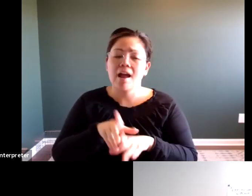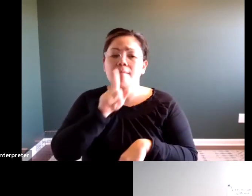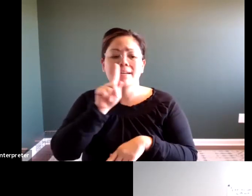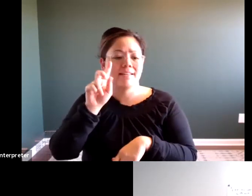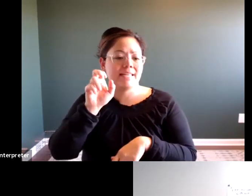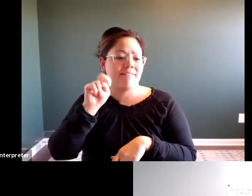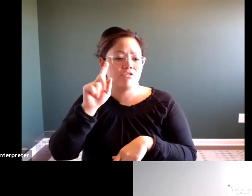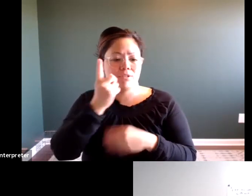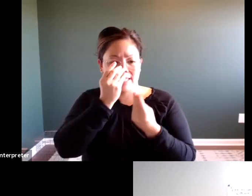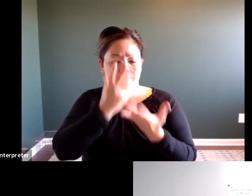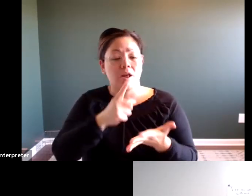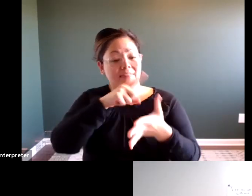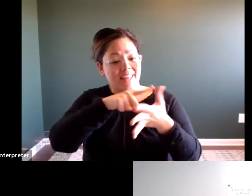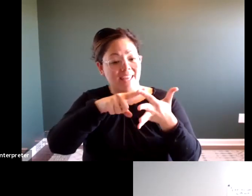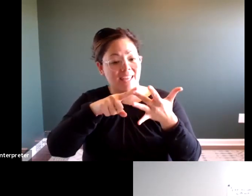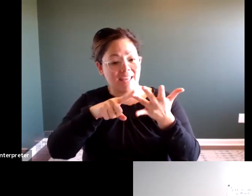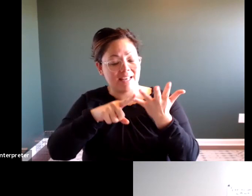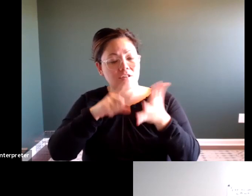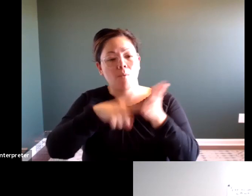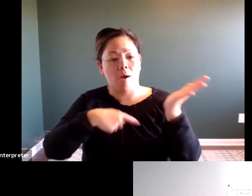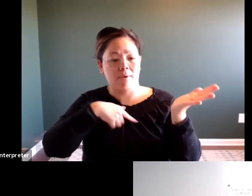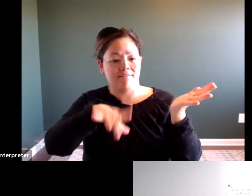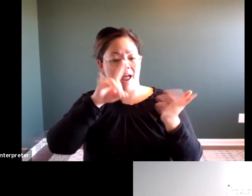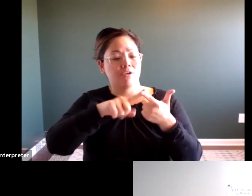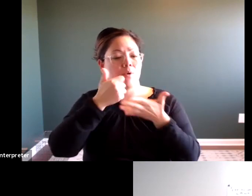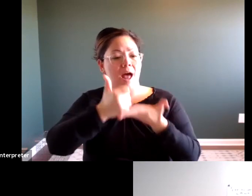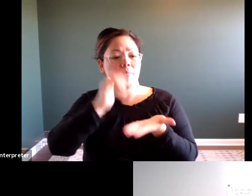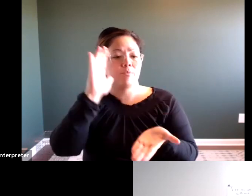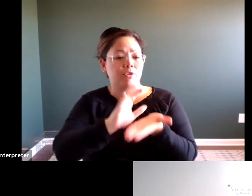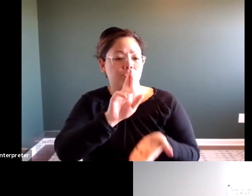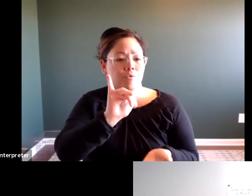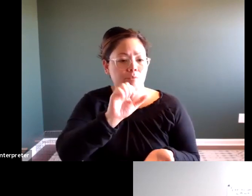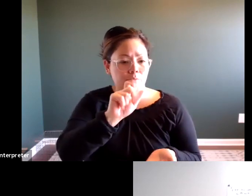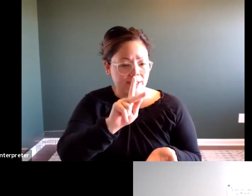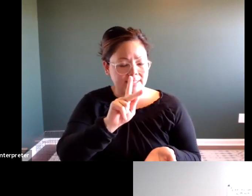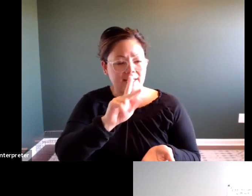here are the things that we have found help with the mitigation of risk, and then they, you know, based on their community